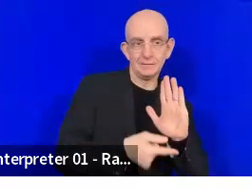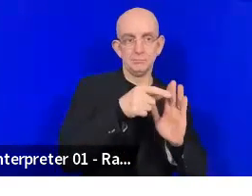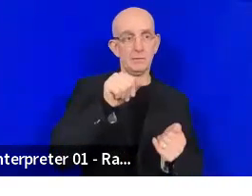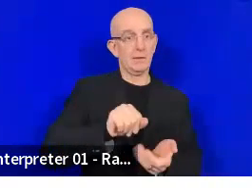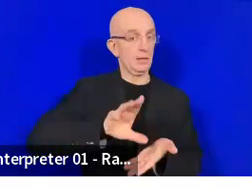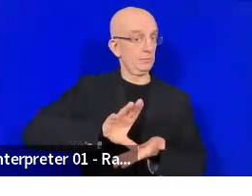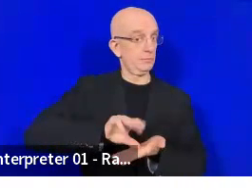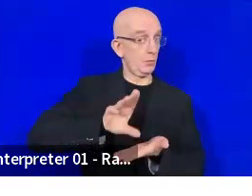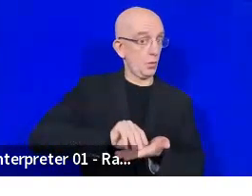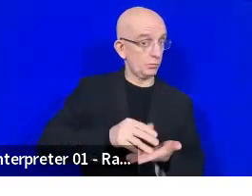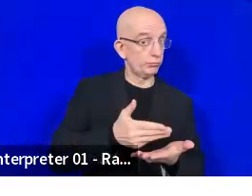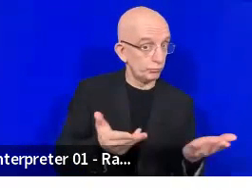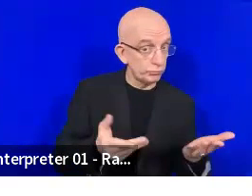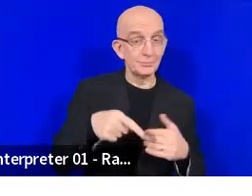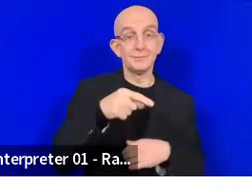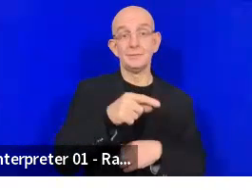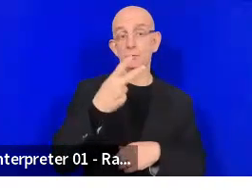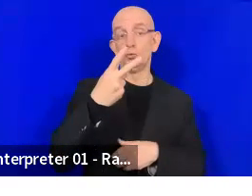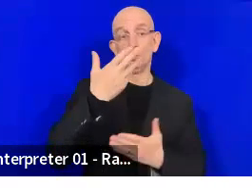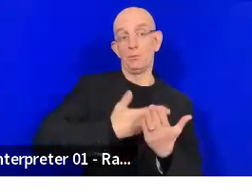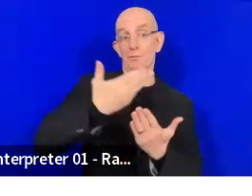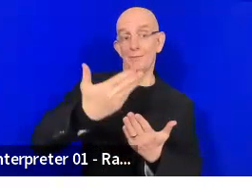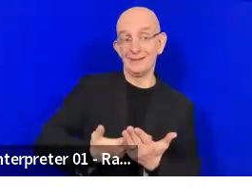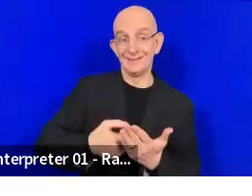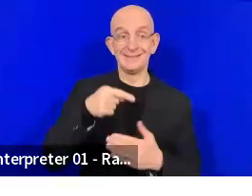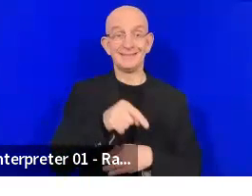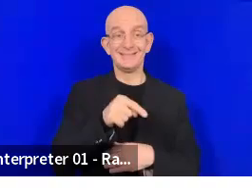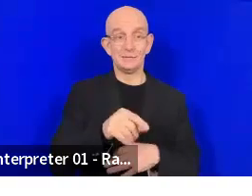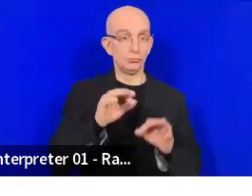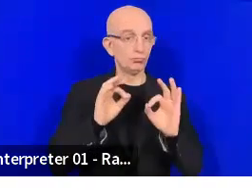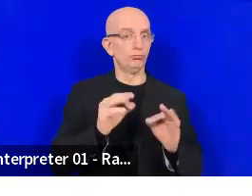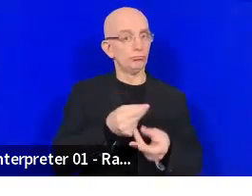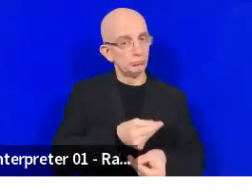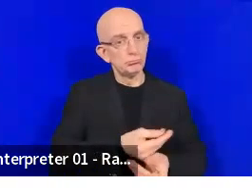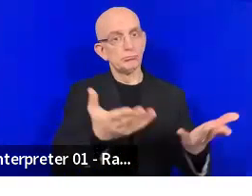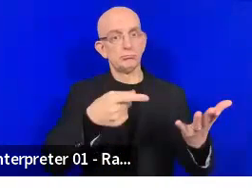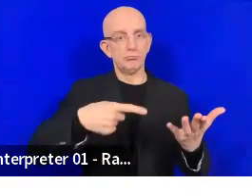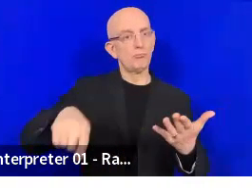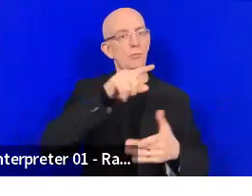all stakeholders working on UHC. You will have answers to questions like what is UHC?